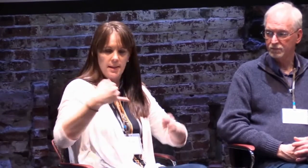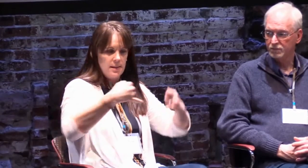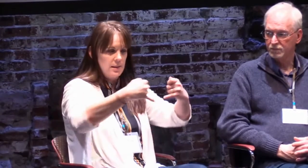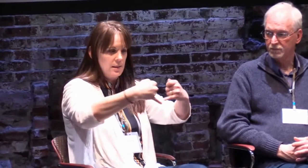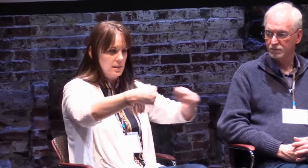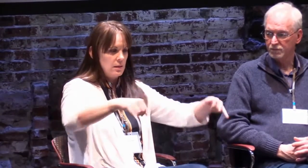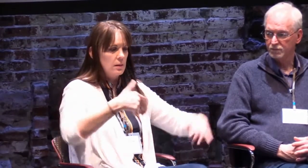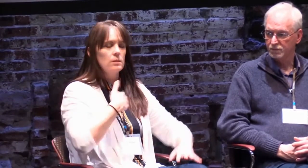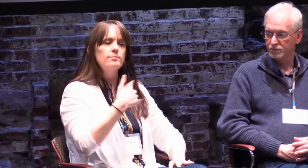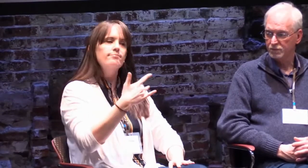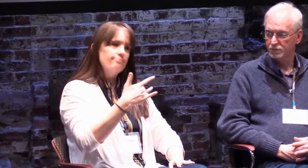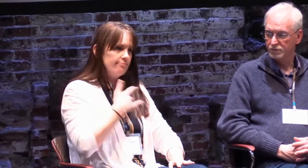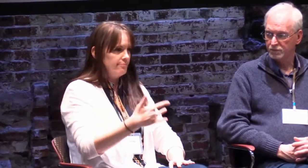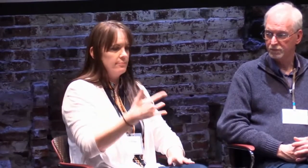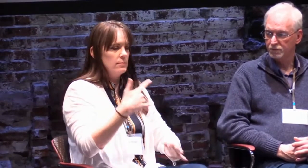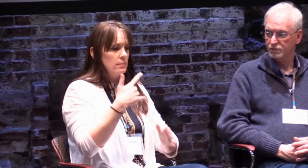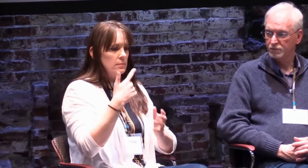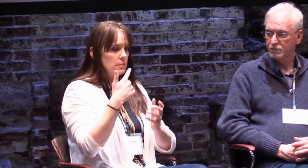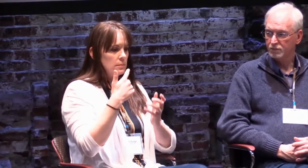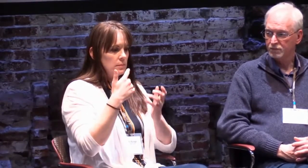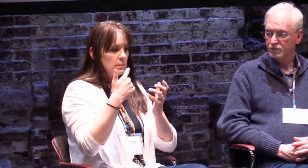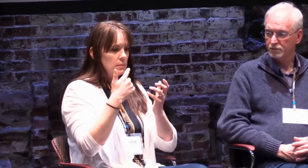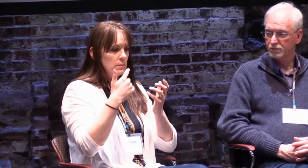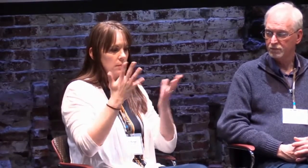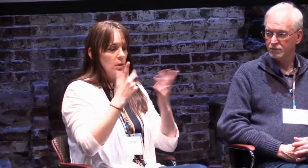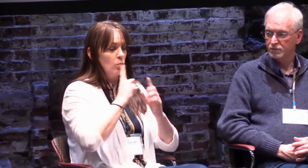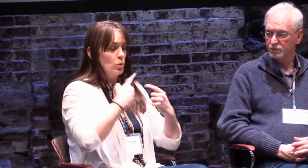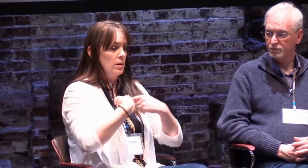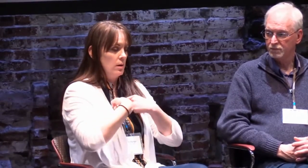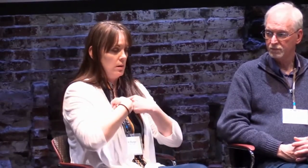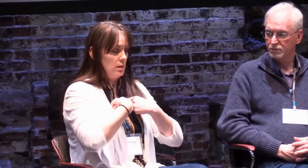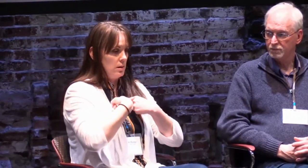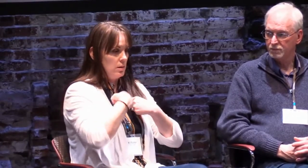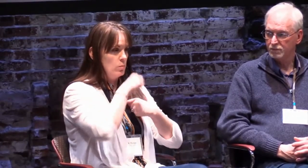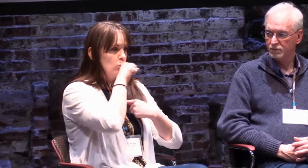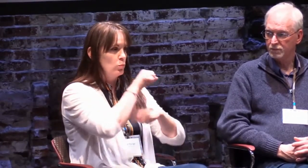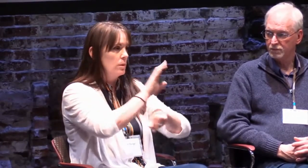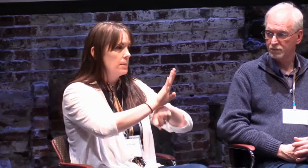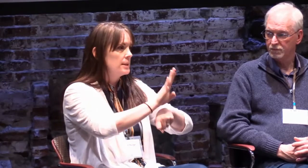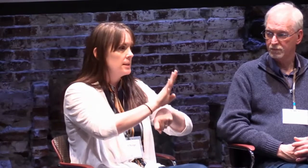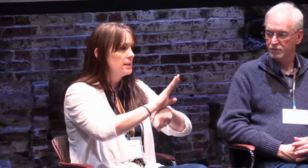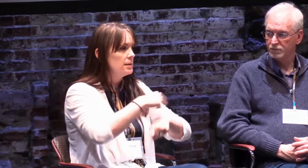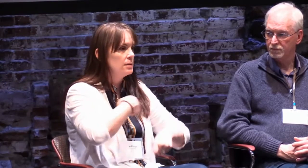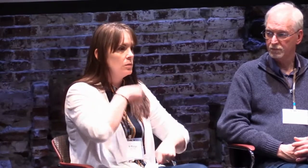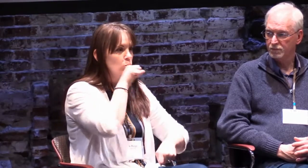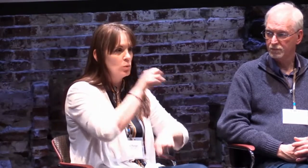My growth, my edge tends to be, again, speaking for myself.